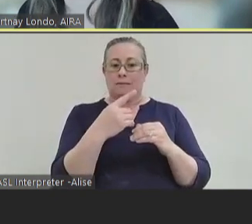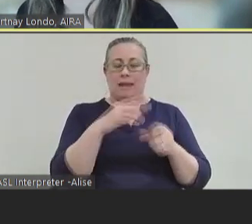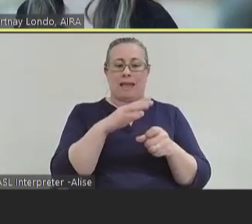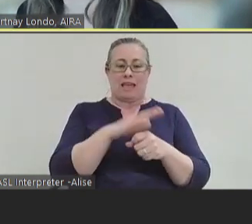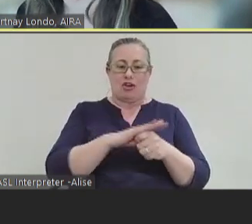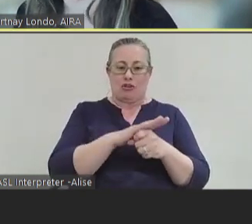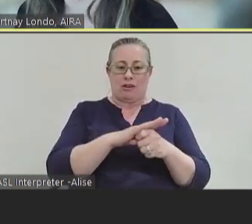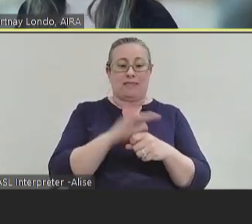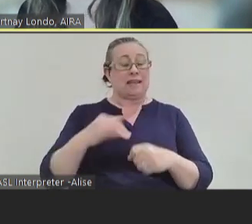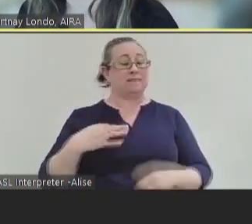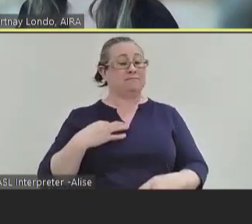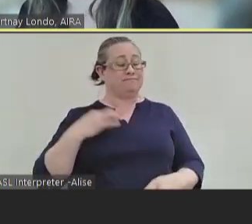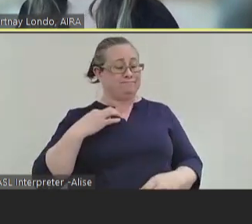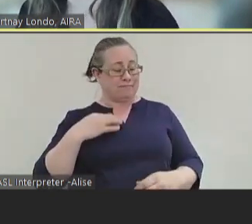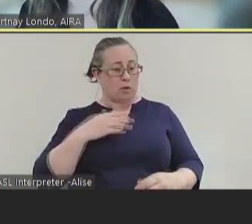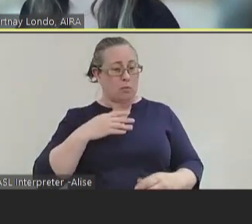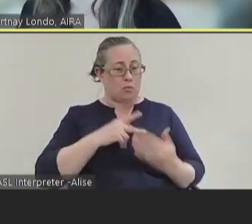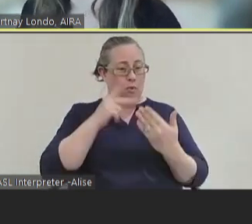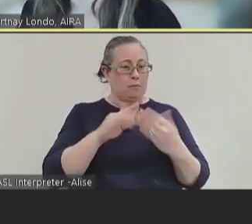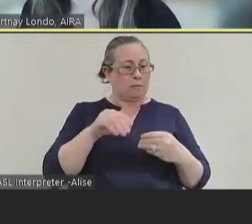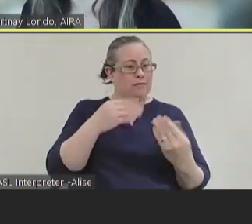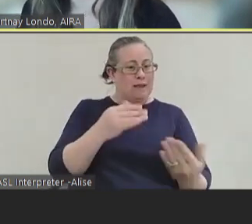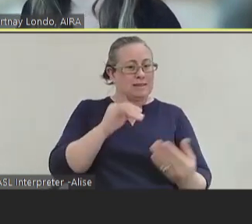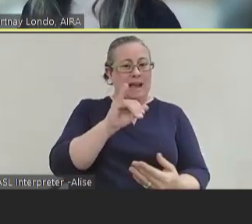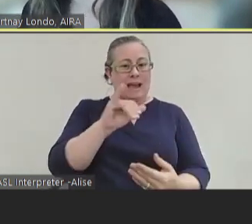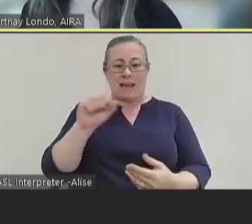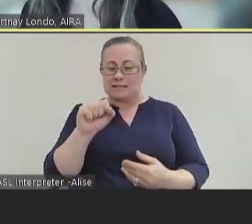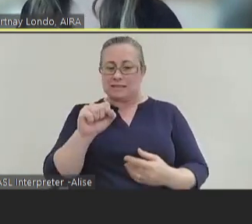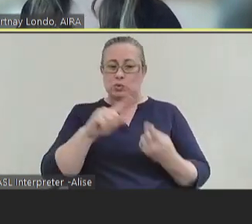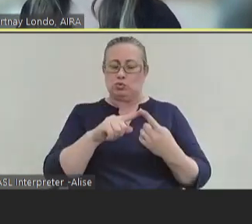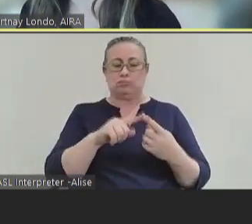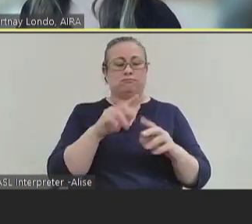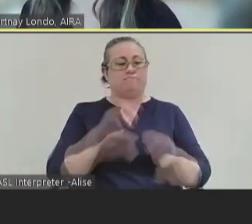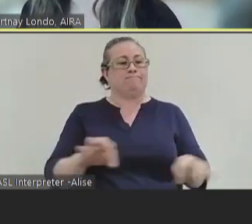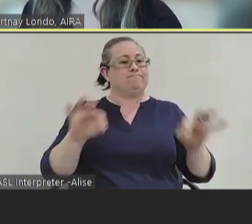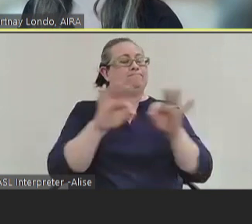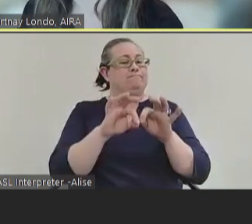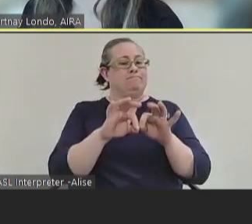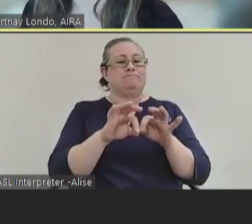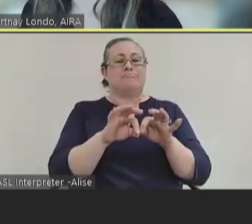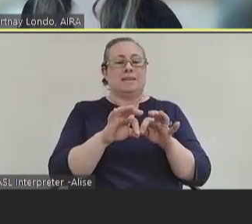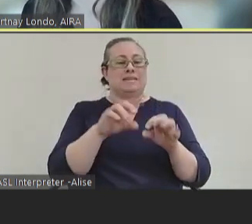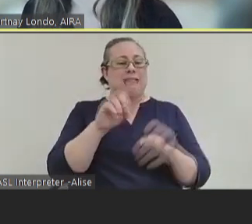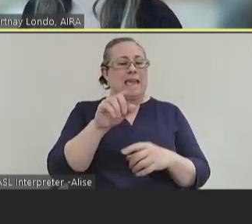provides IIS with access to valuable data and actionable insights to facilitate their